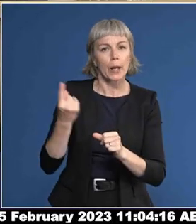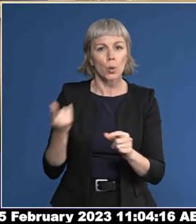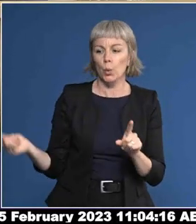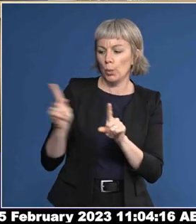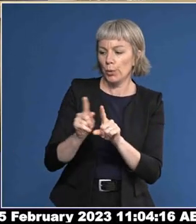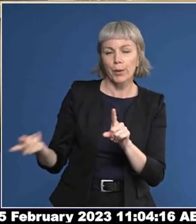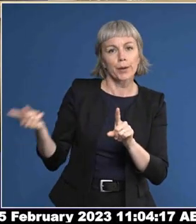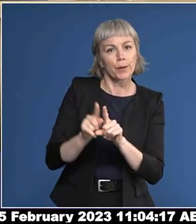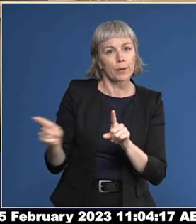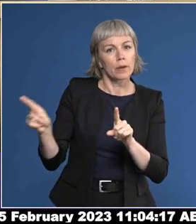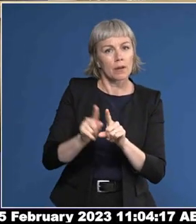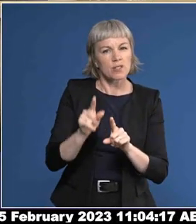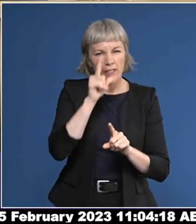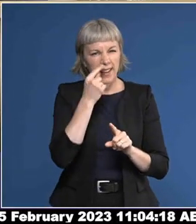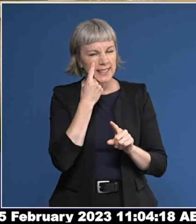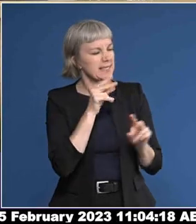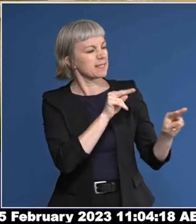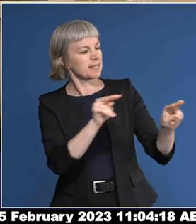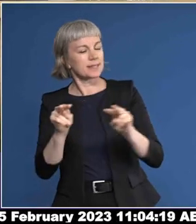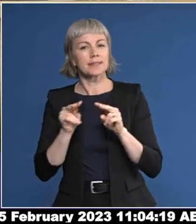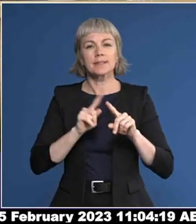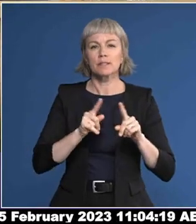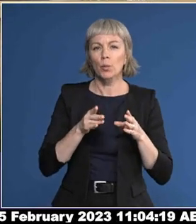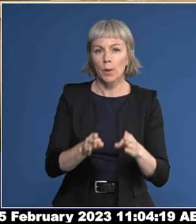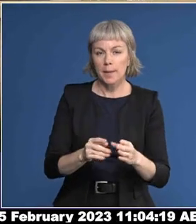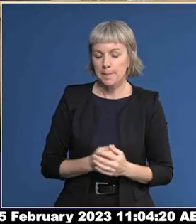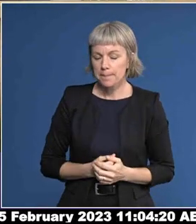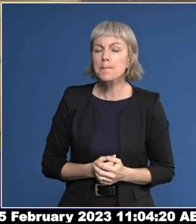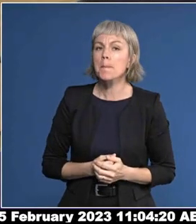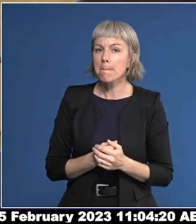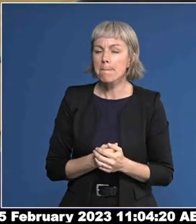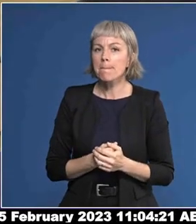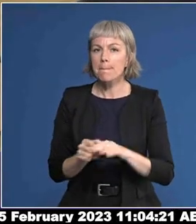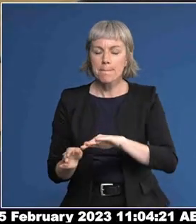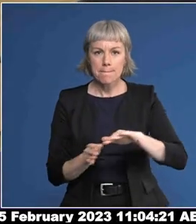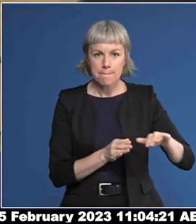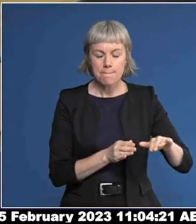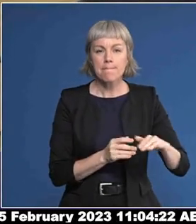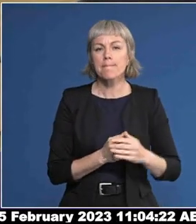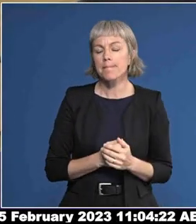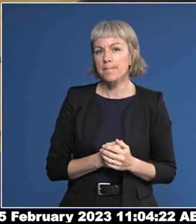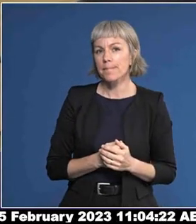So my last question on training before I ask you about some staffing arrangements is, for